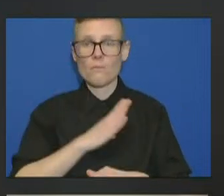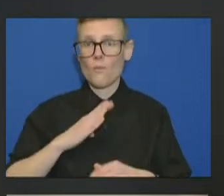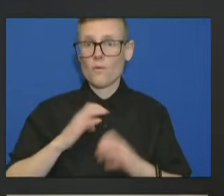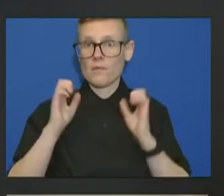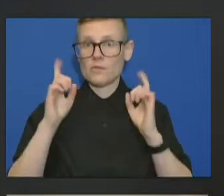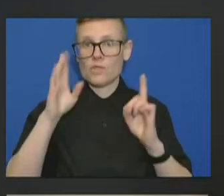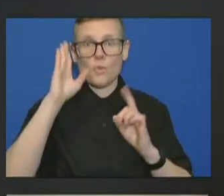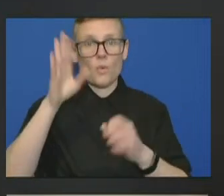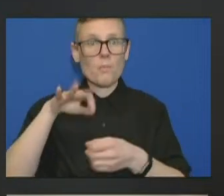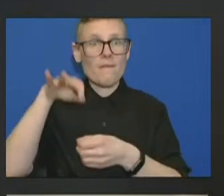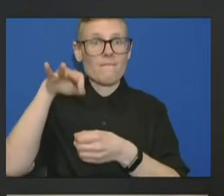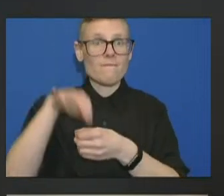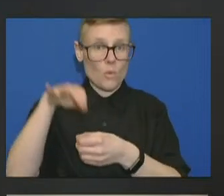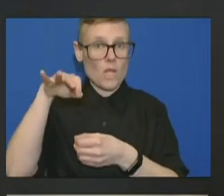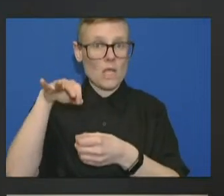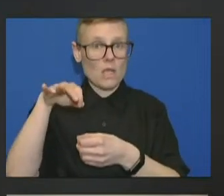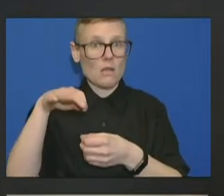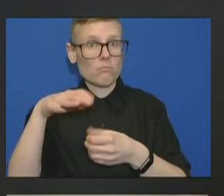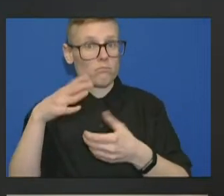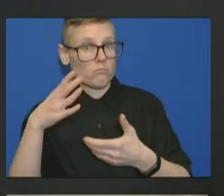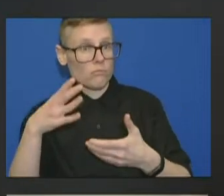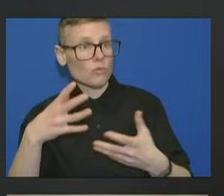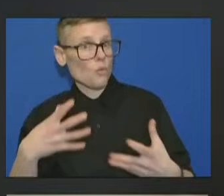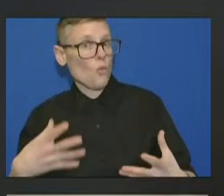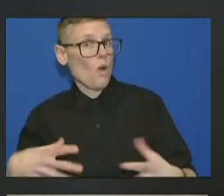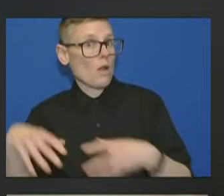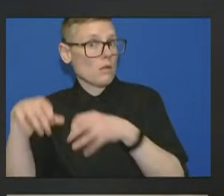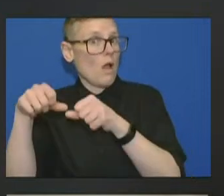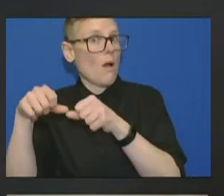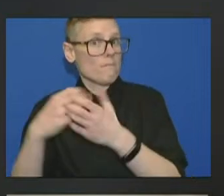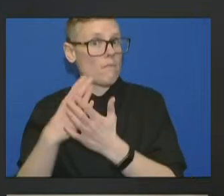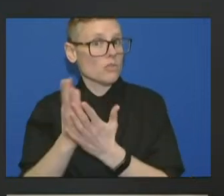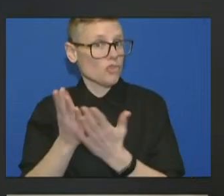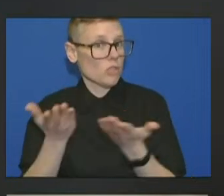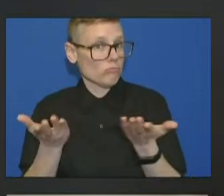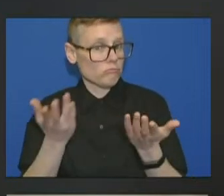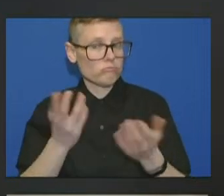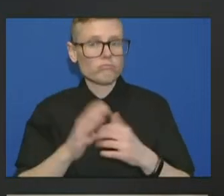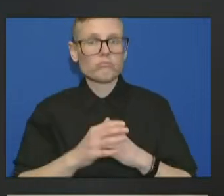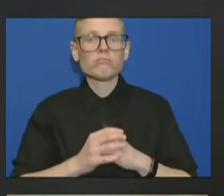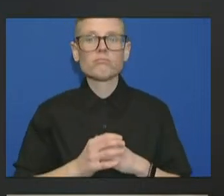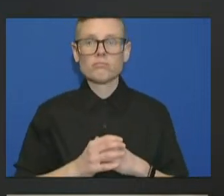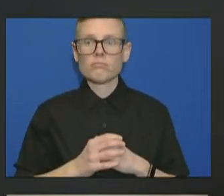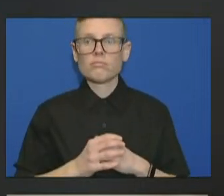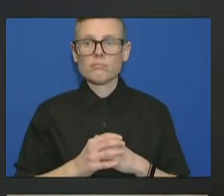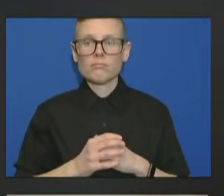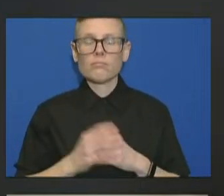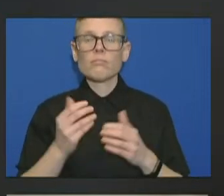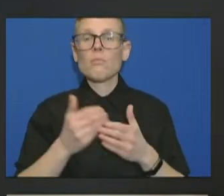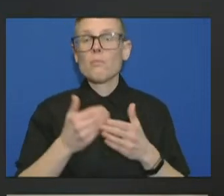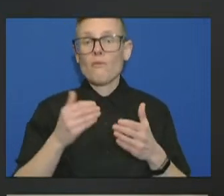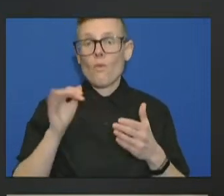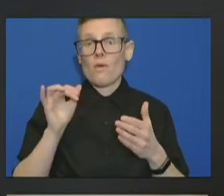action is taken. So on February 4th, the Board of Education will